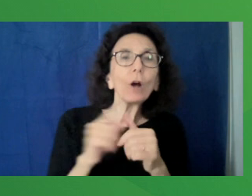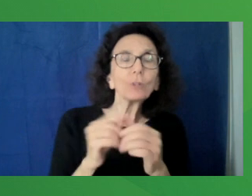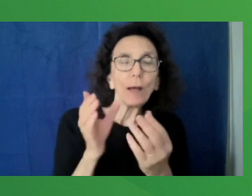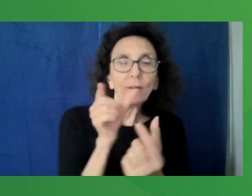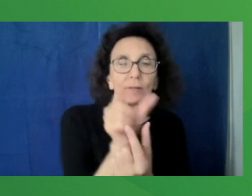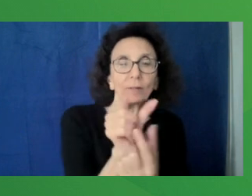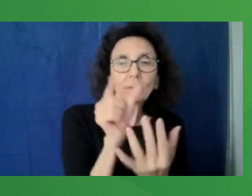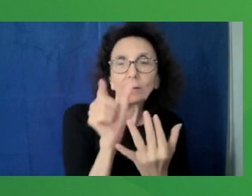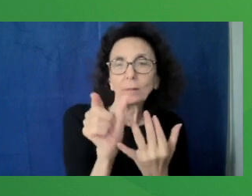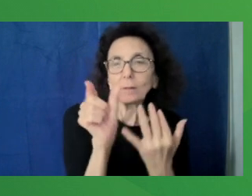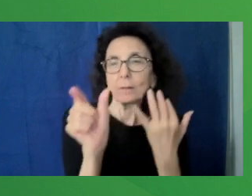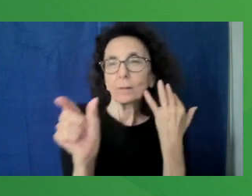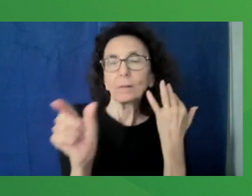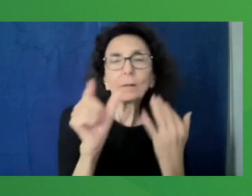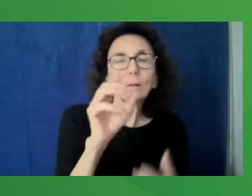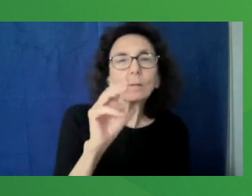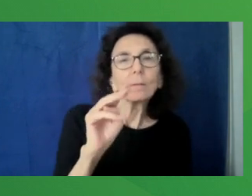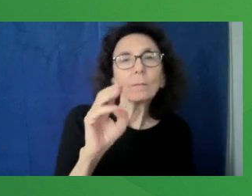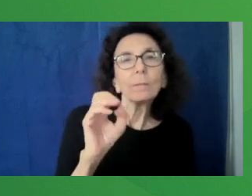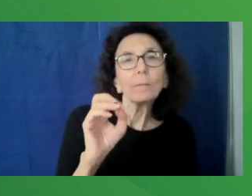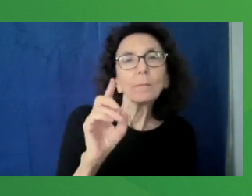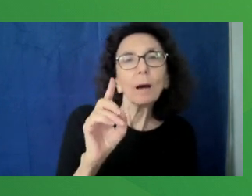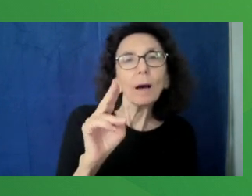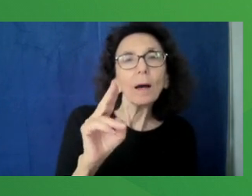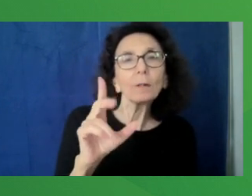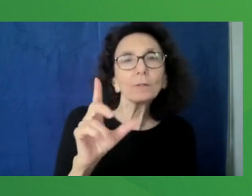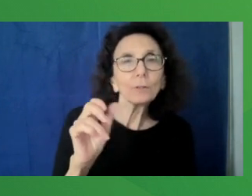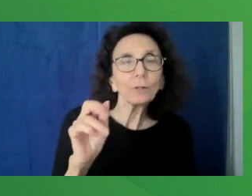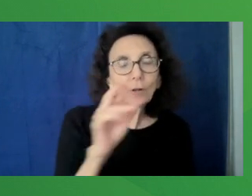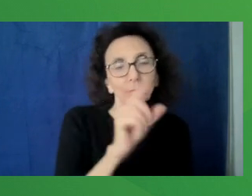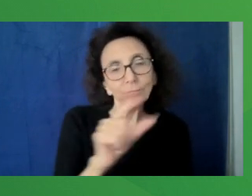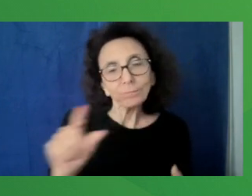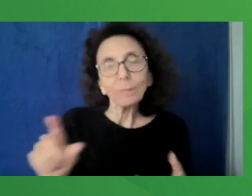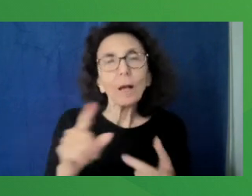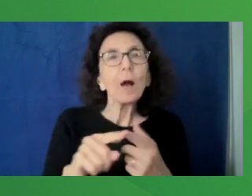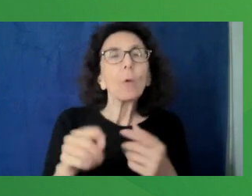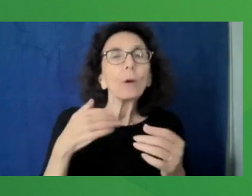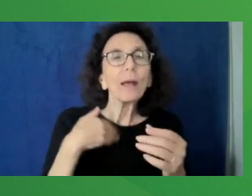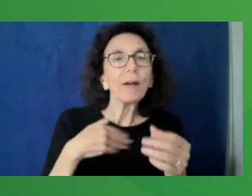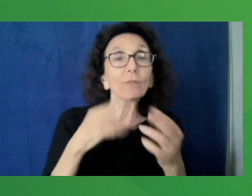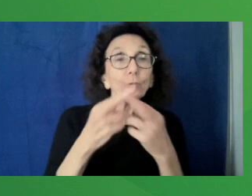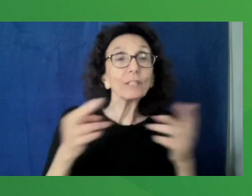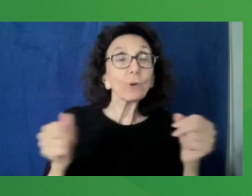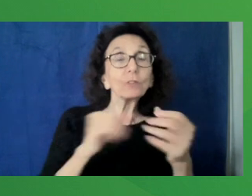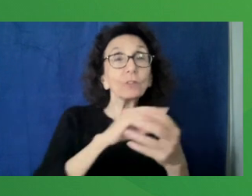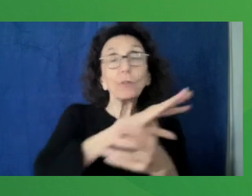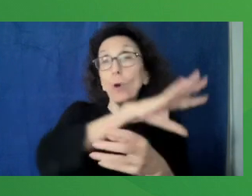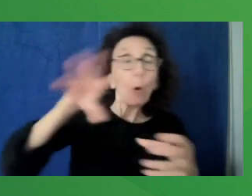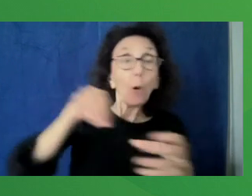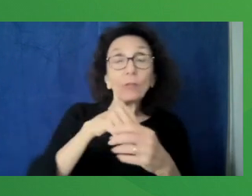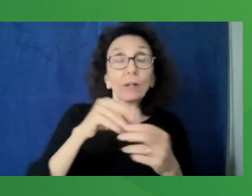can be put together. There is a wrap-around set of resources called a story map that are multimedia,